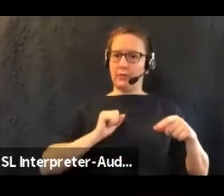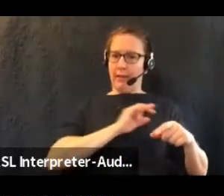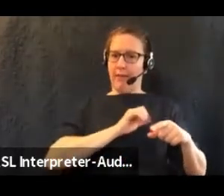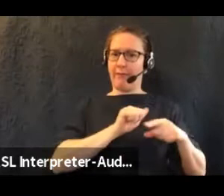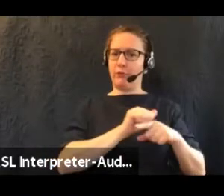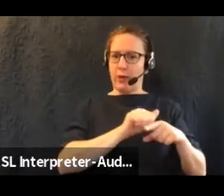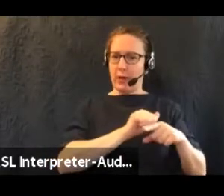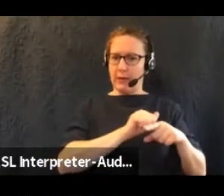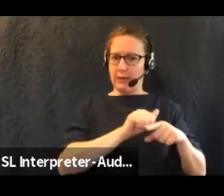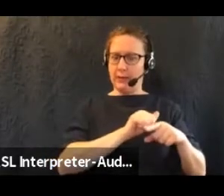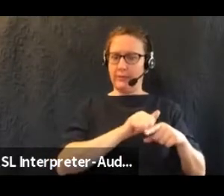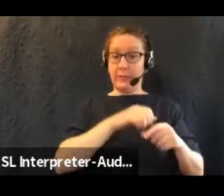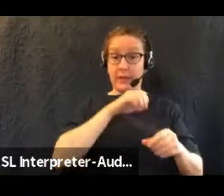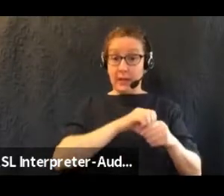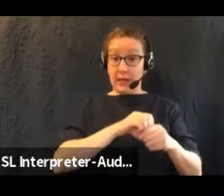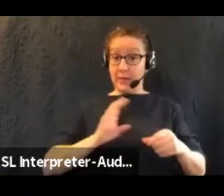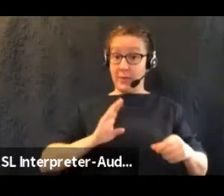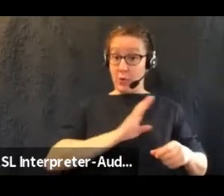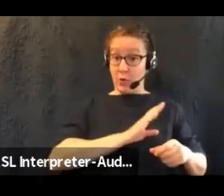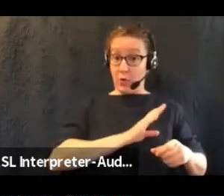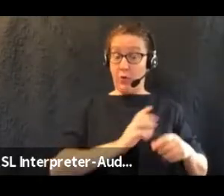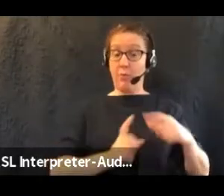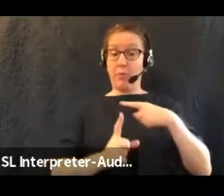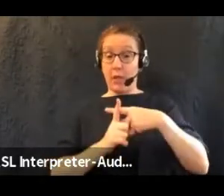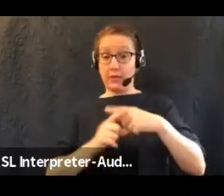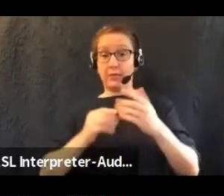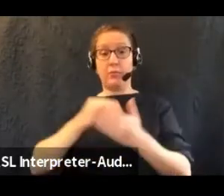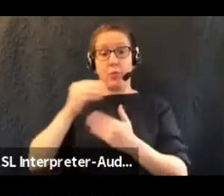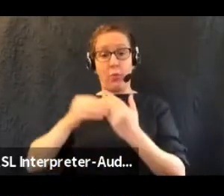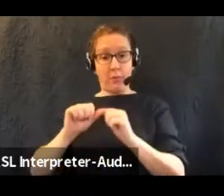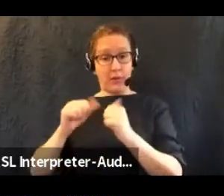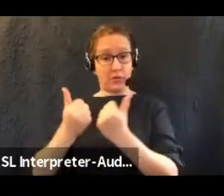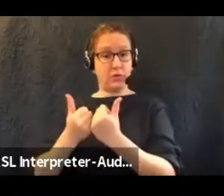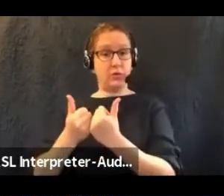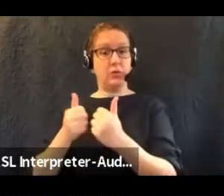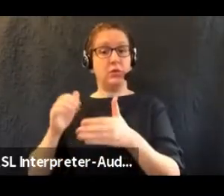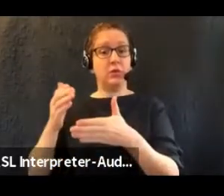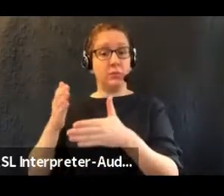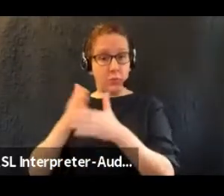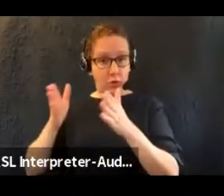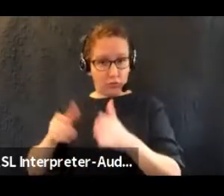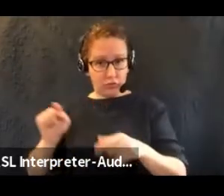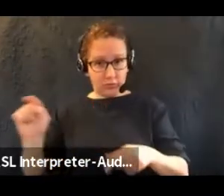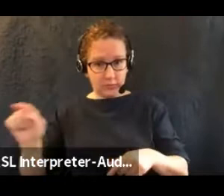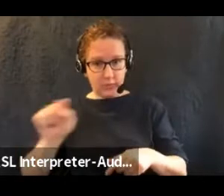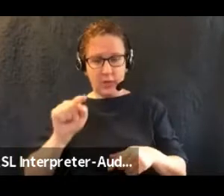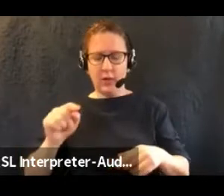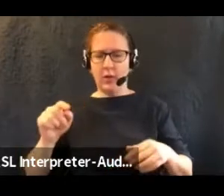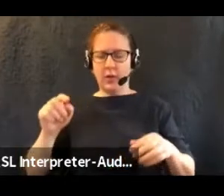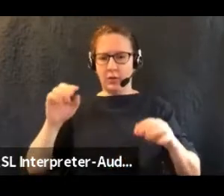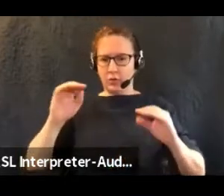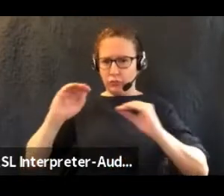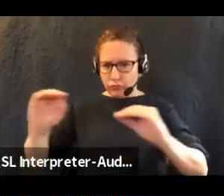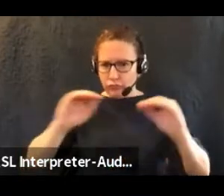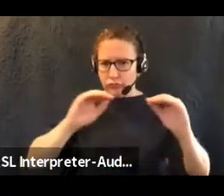and with our program agency partners, on disability and inclusion.